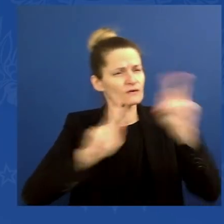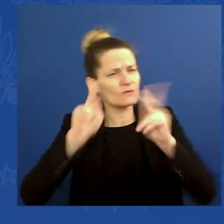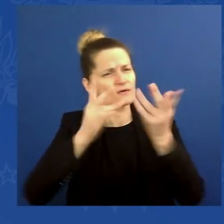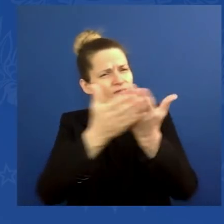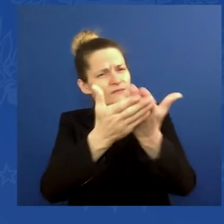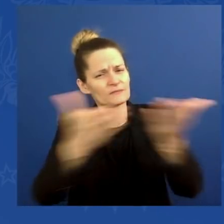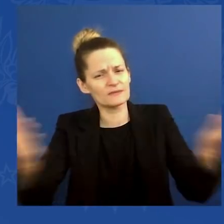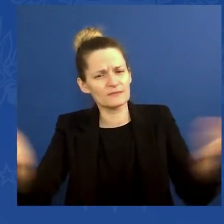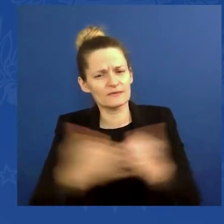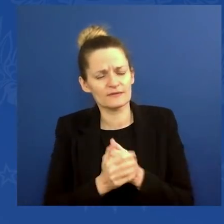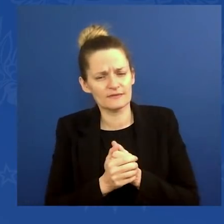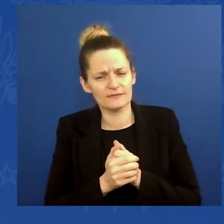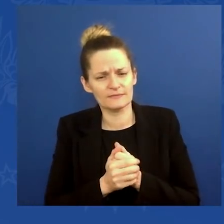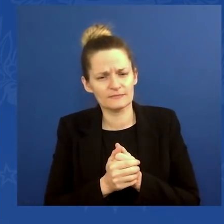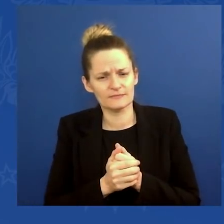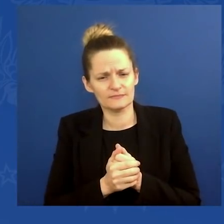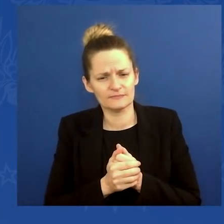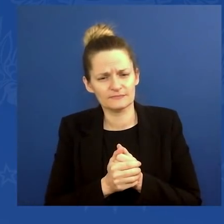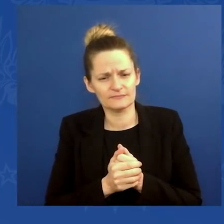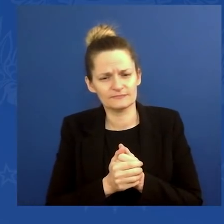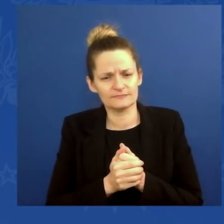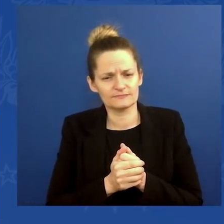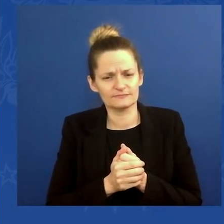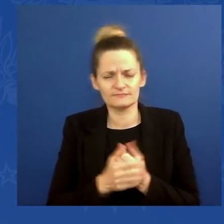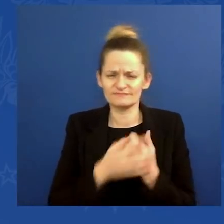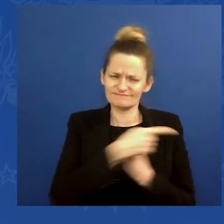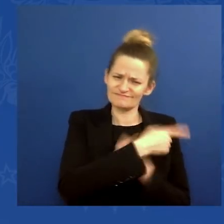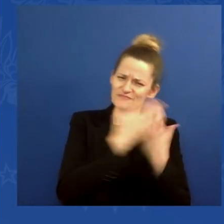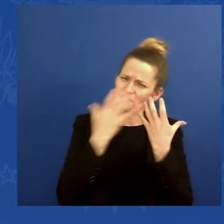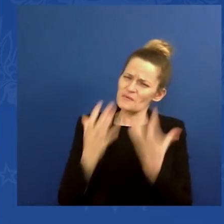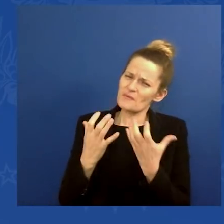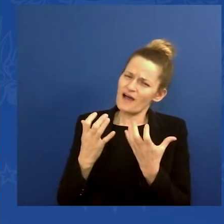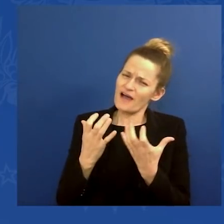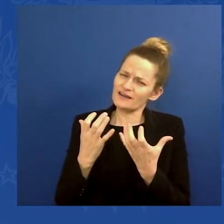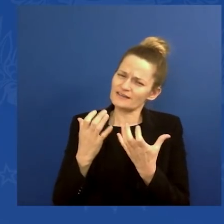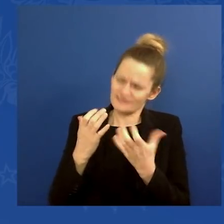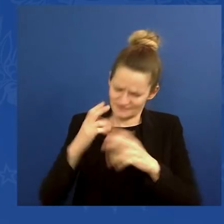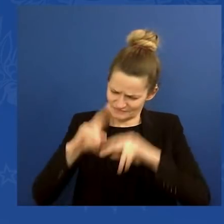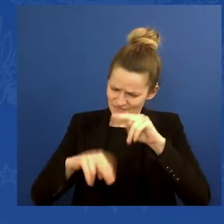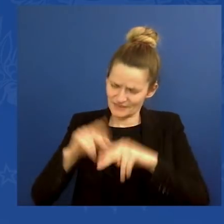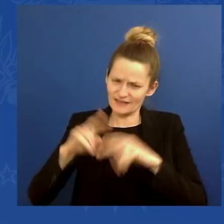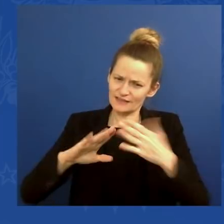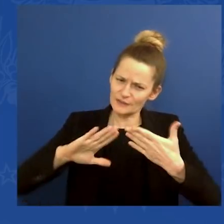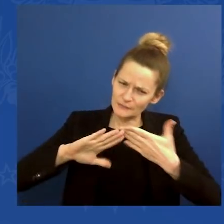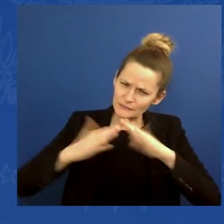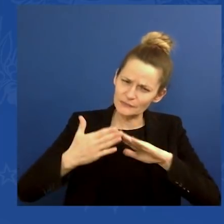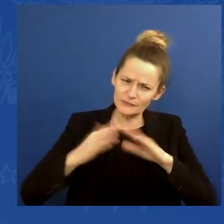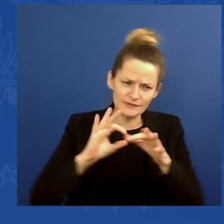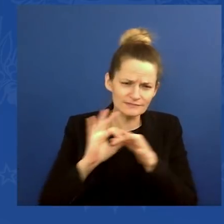He was committed to the growth of people by building community, by teaching the people about Christian faith